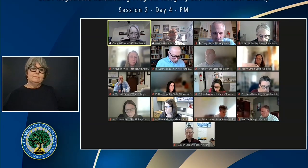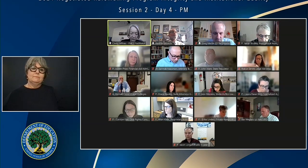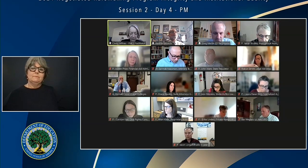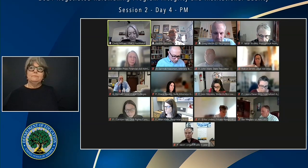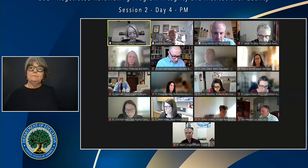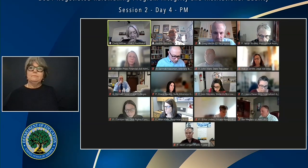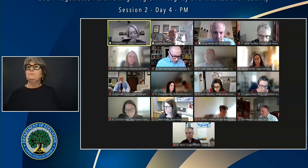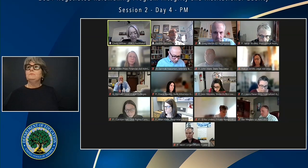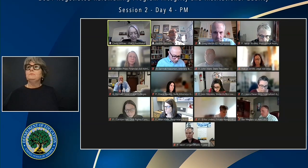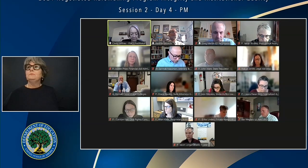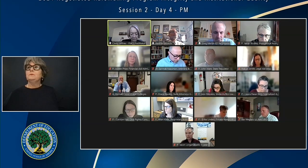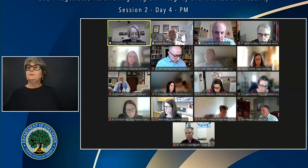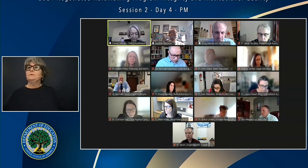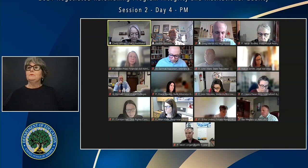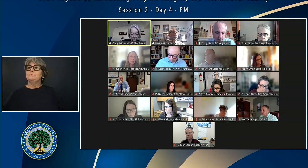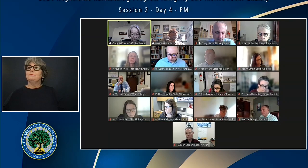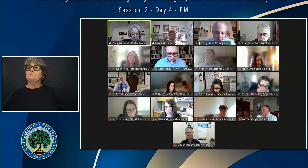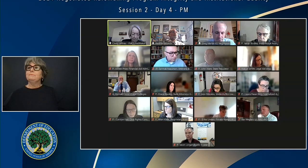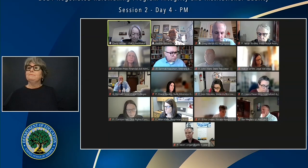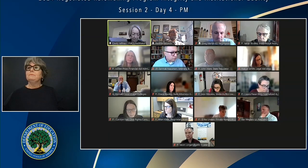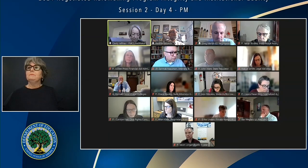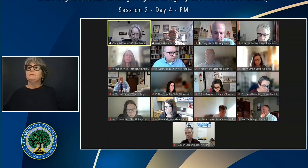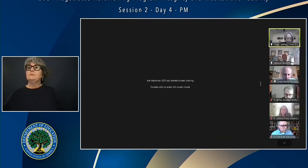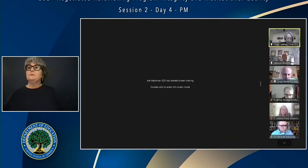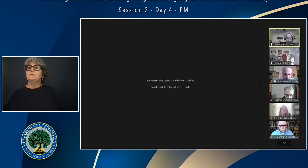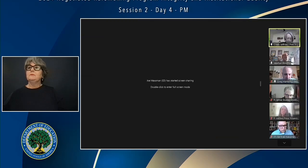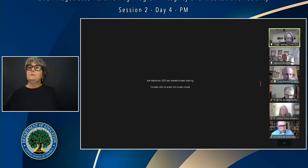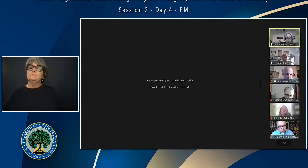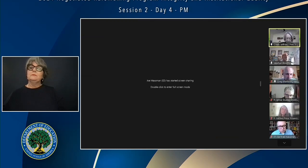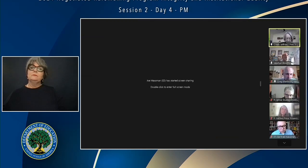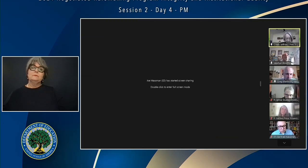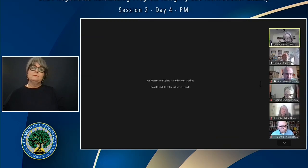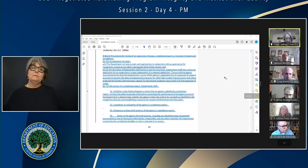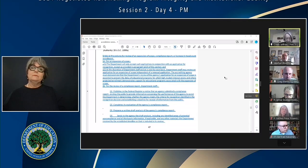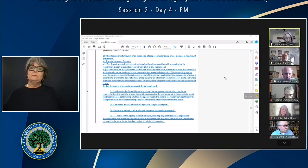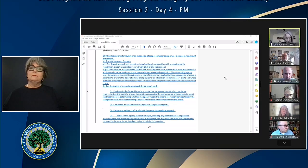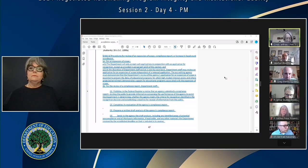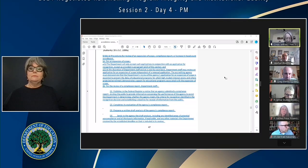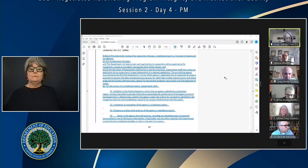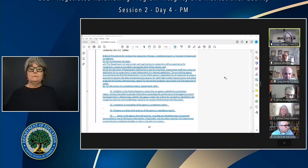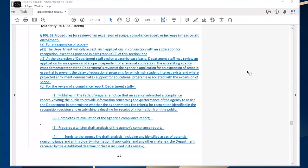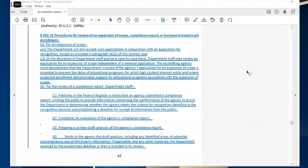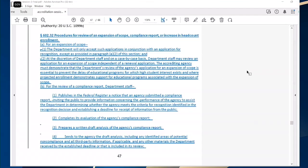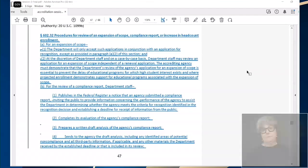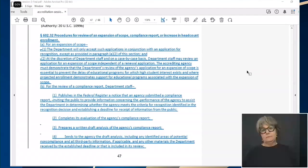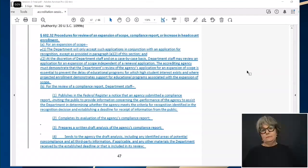with change. I see a little bit of yellow